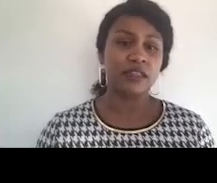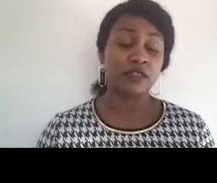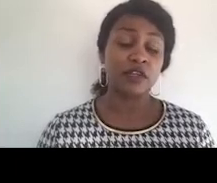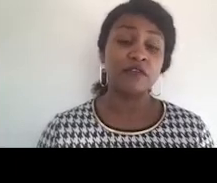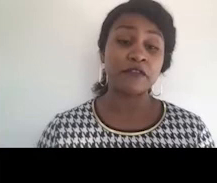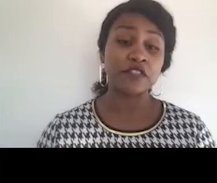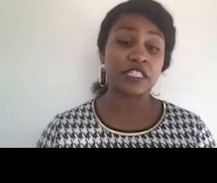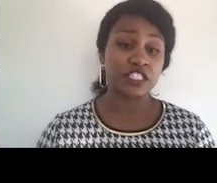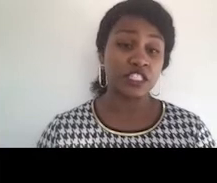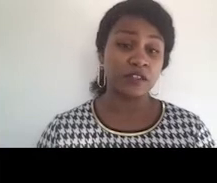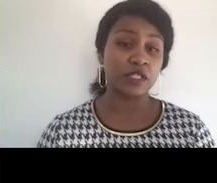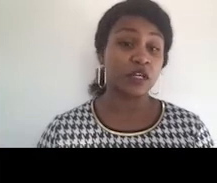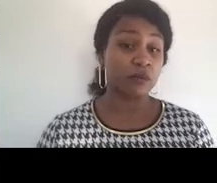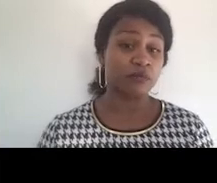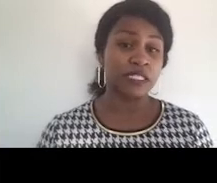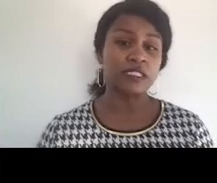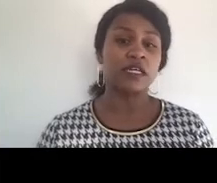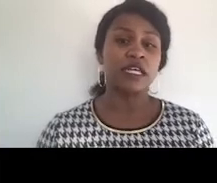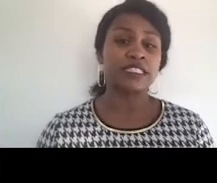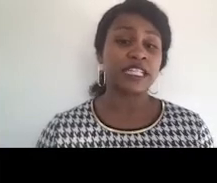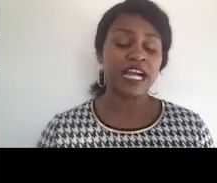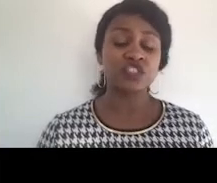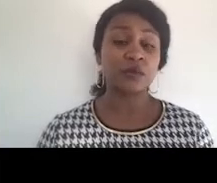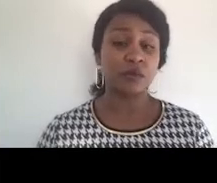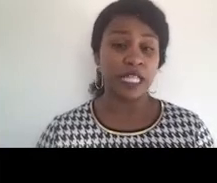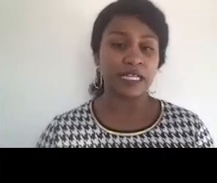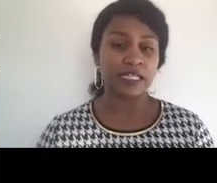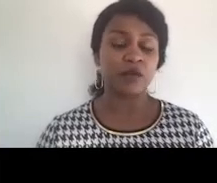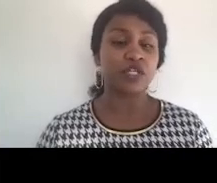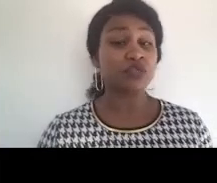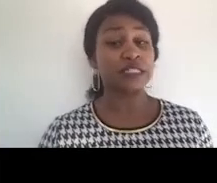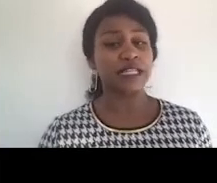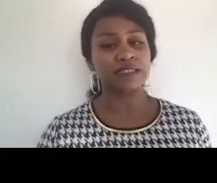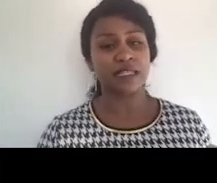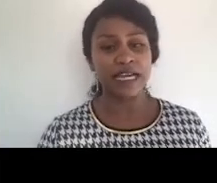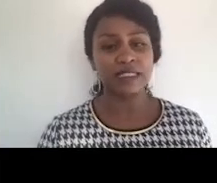The 35/50 initiative with a commitment is an actionable plan and we're utilizing that